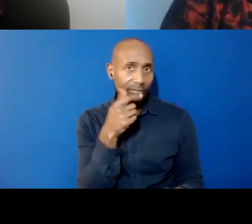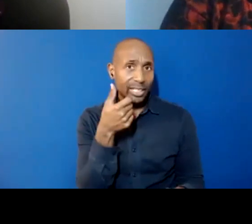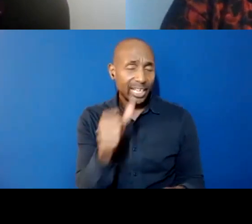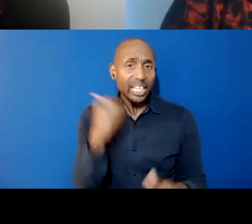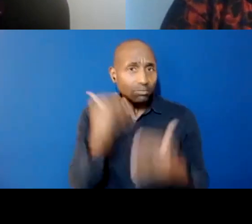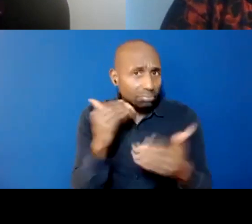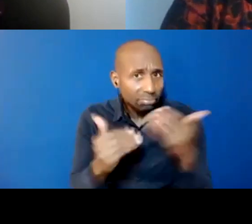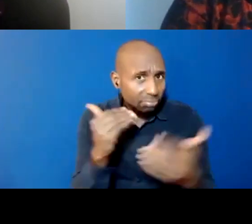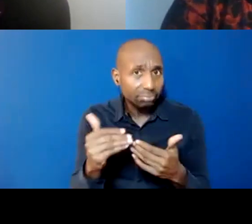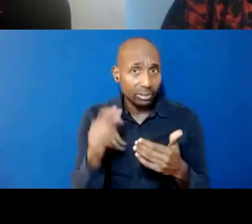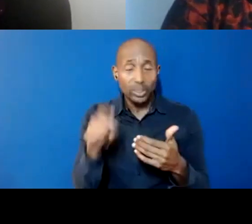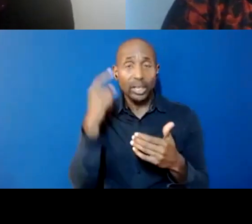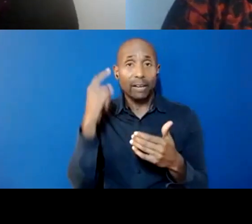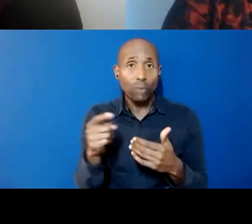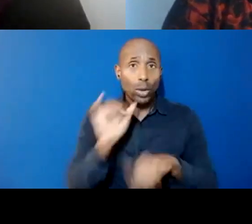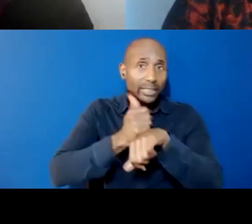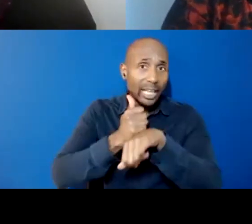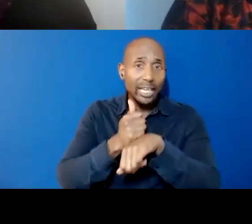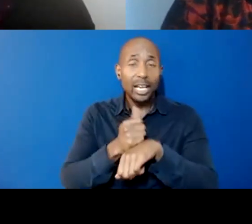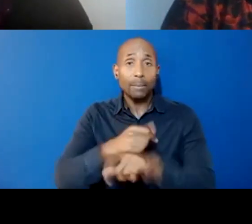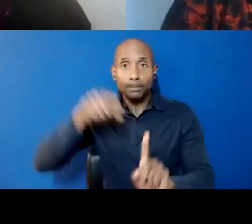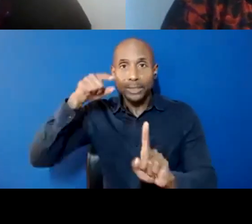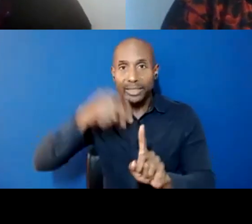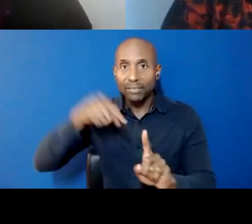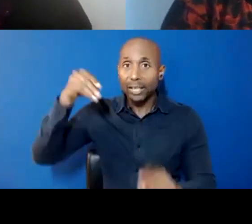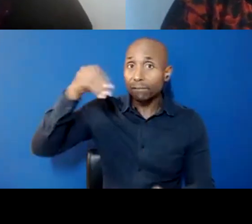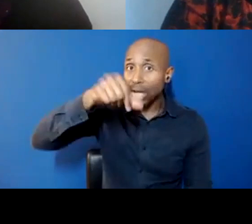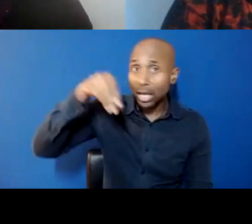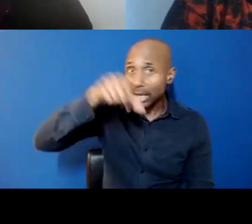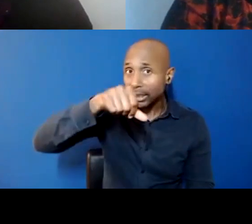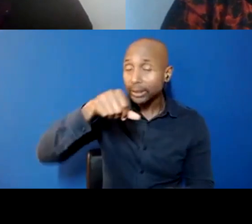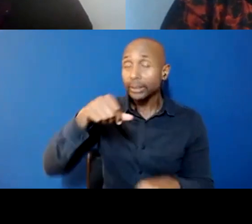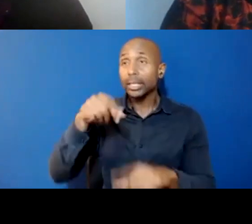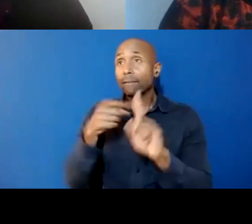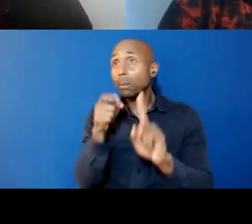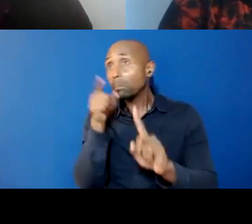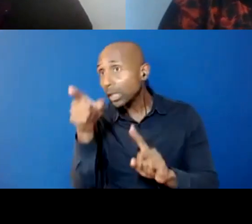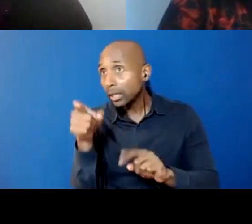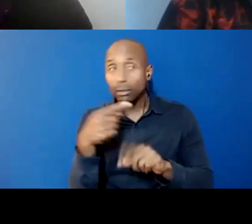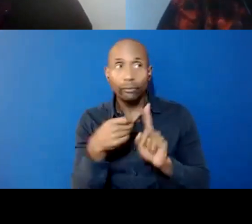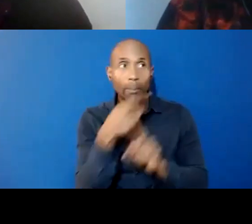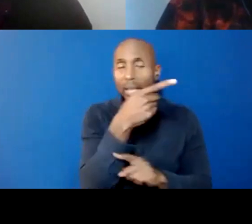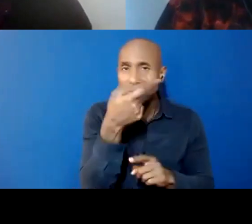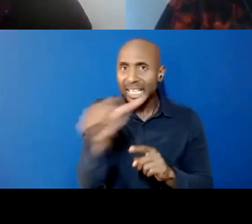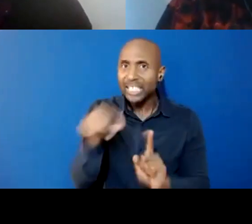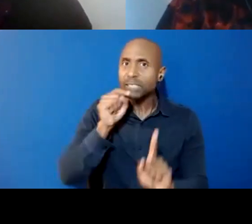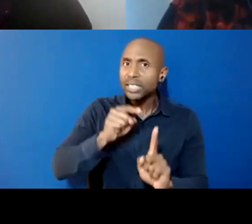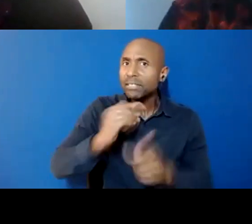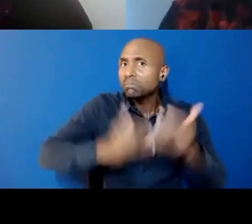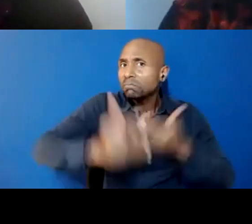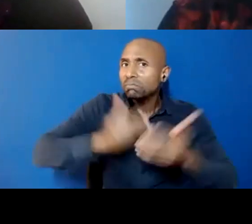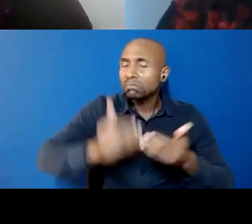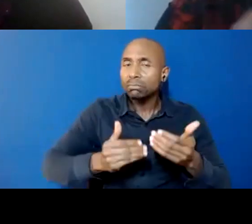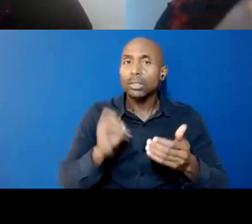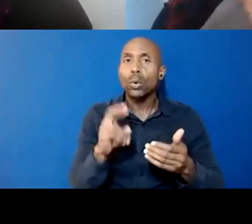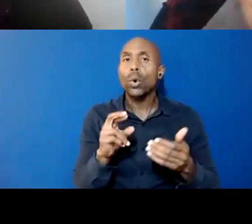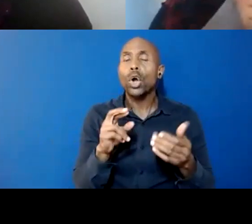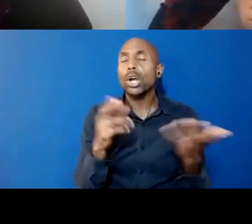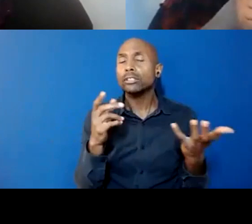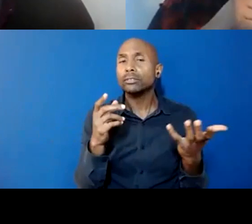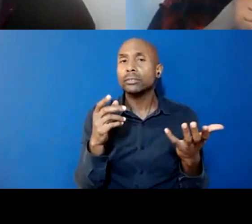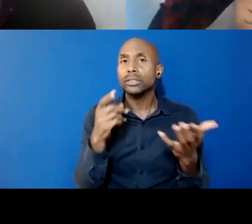or did you just agree to have funding for supports abroad to come from the general pool